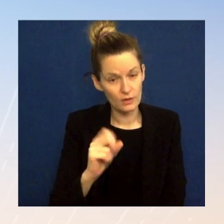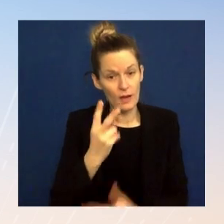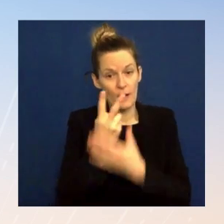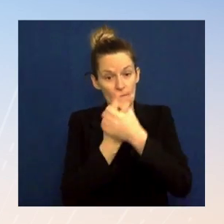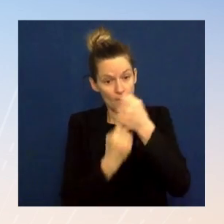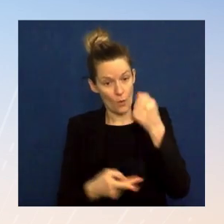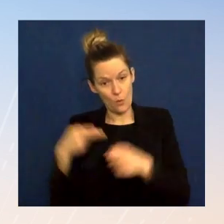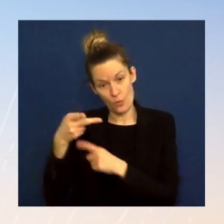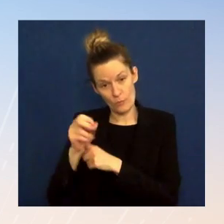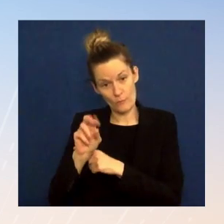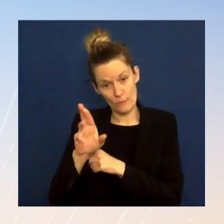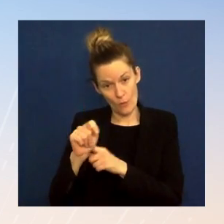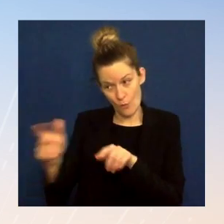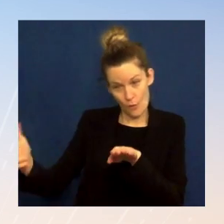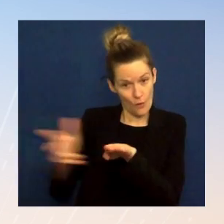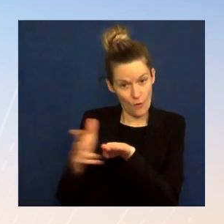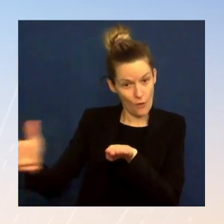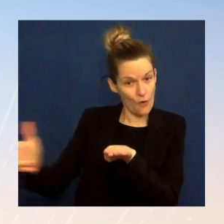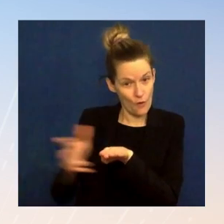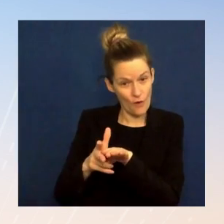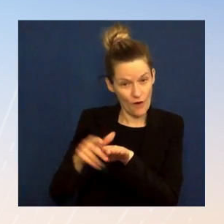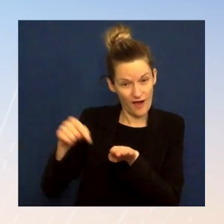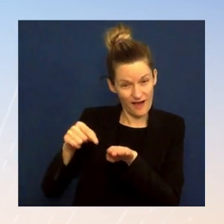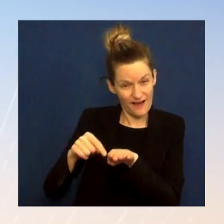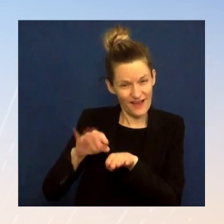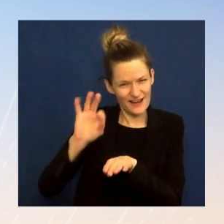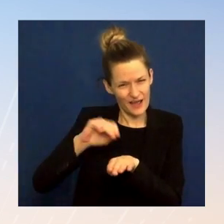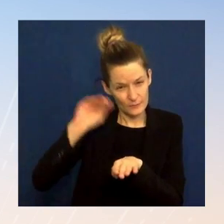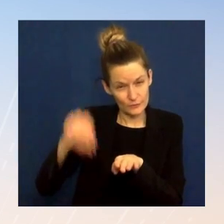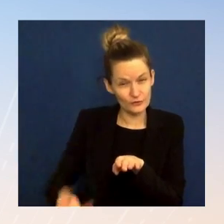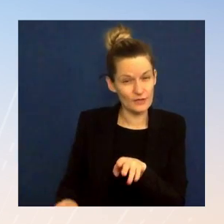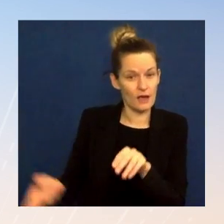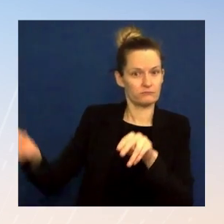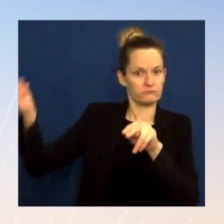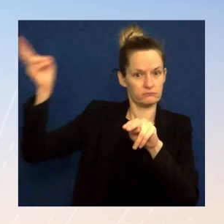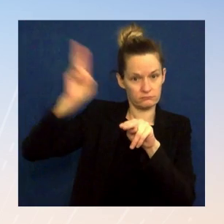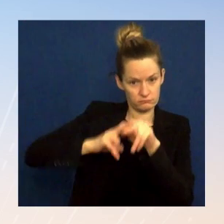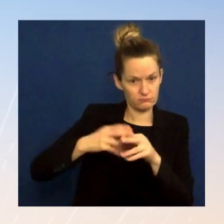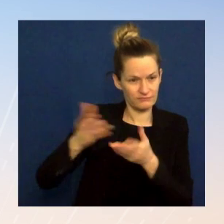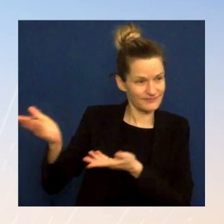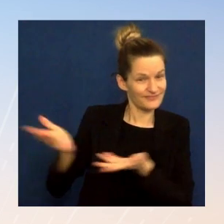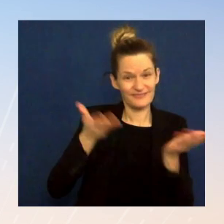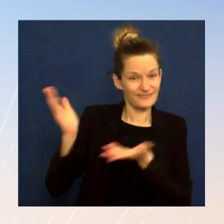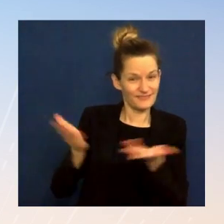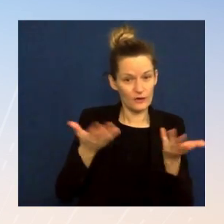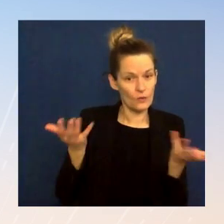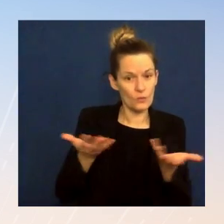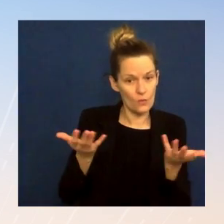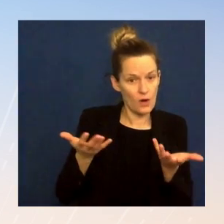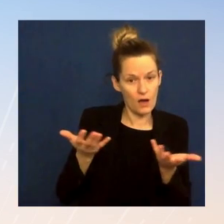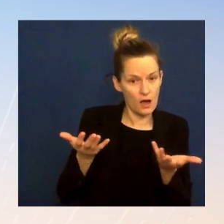than at the same point in 2018, which was the previous record. And the ports remain on target to outpace the previous record